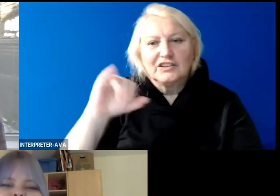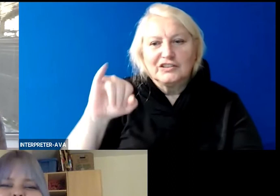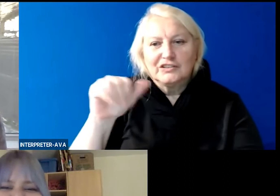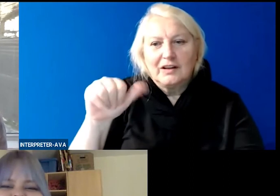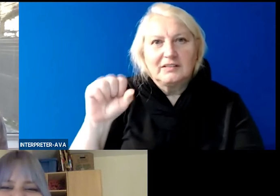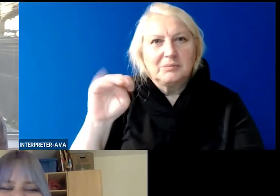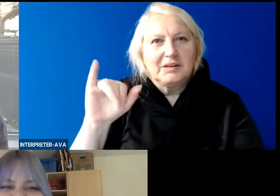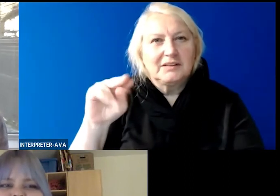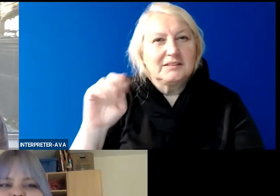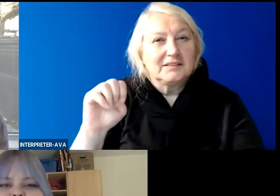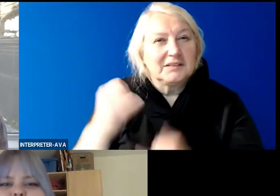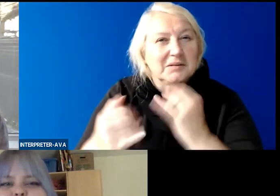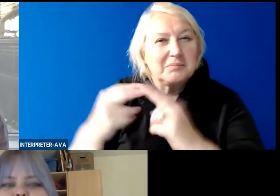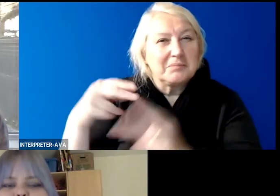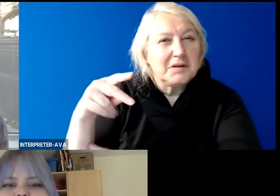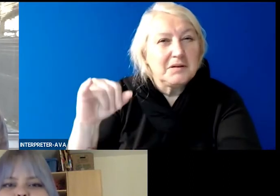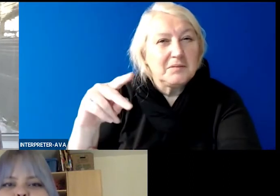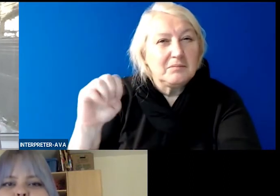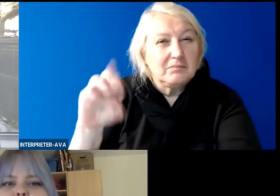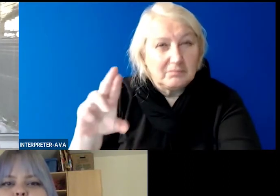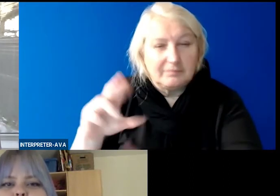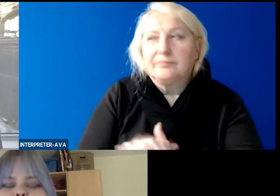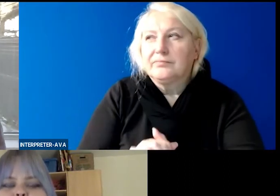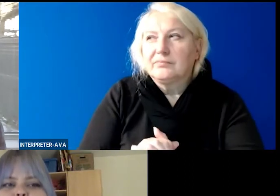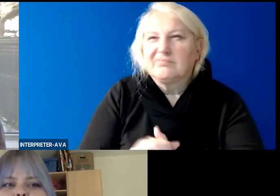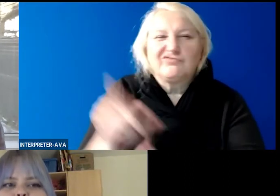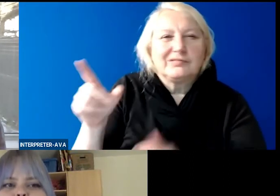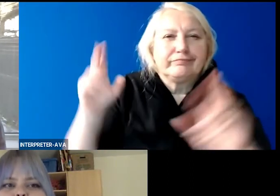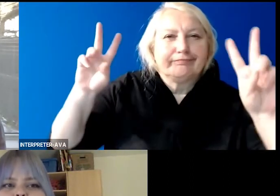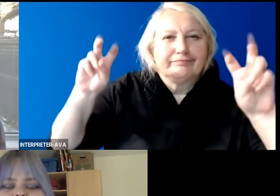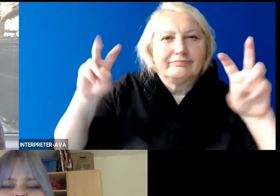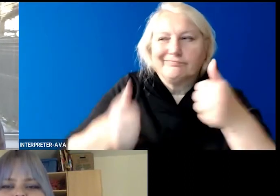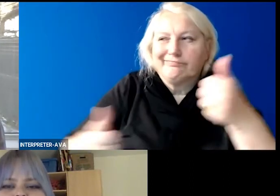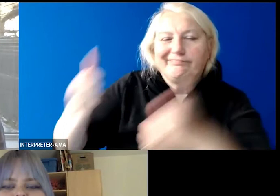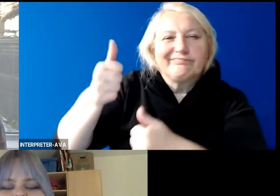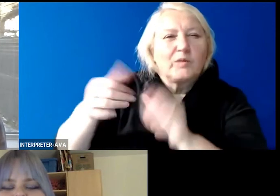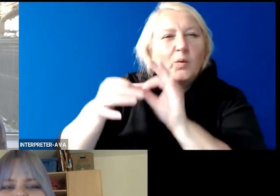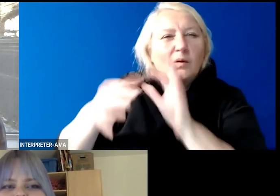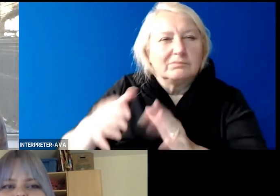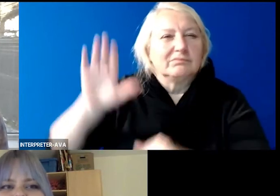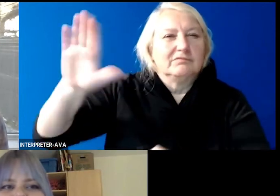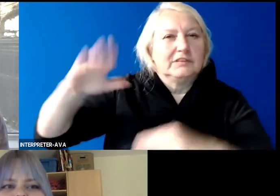She is the coordinator, or the main coordinator for the Indigenous-led spiral